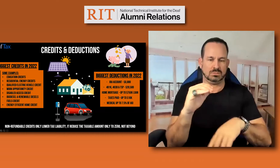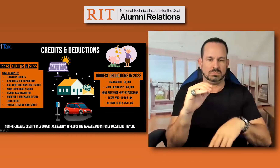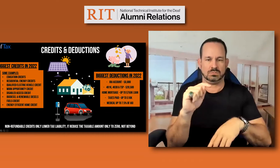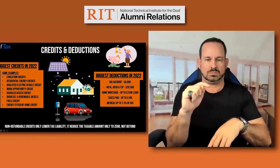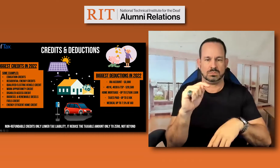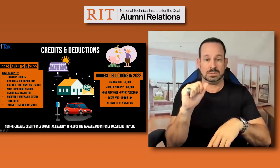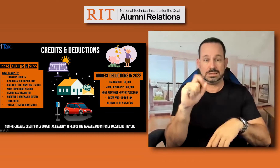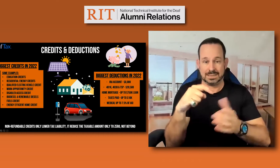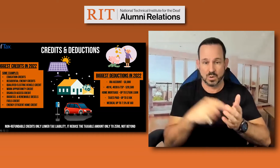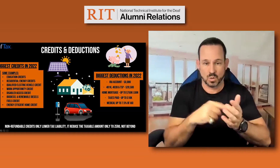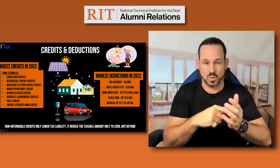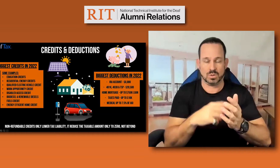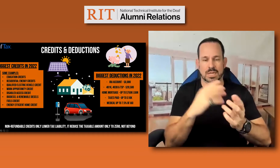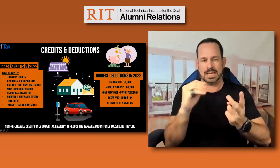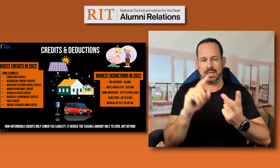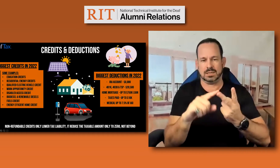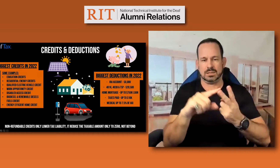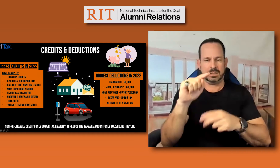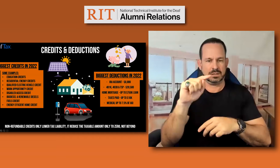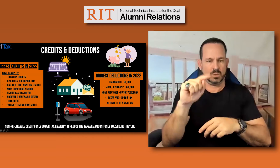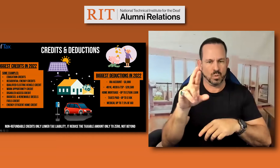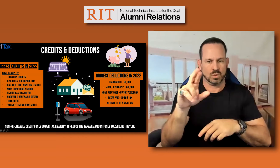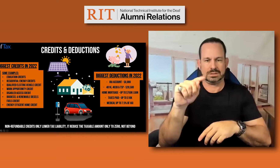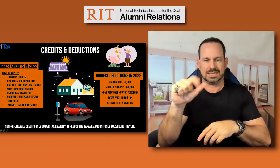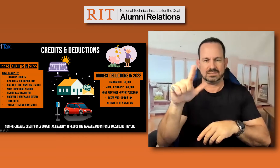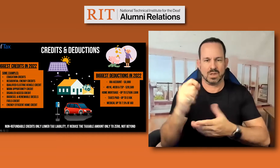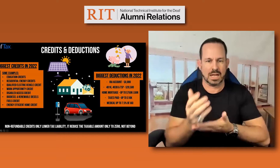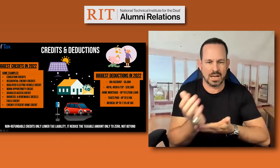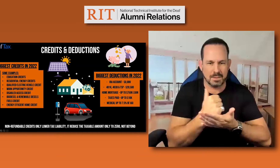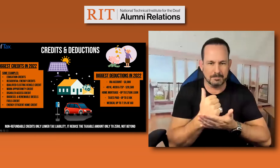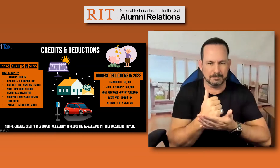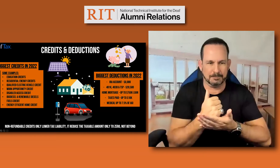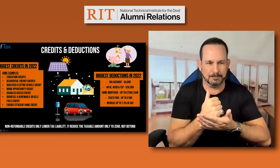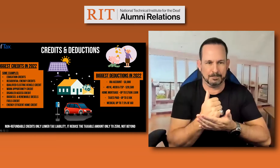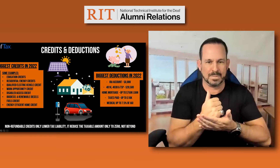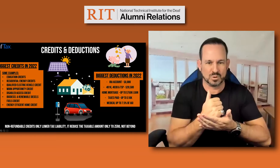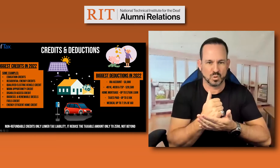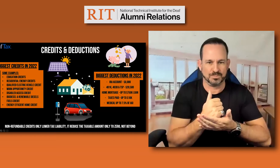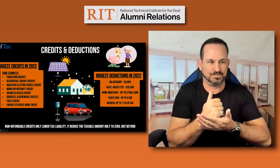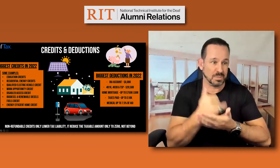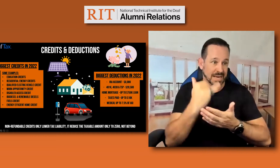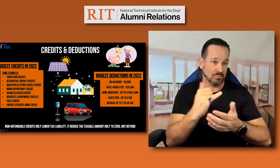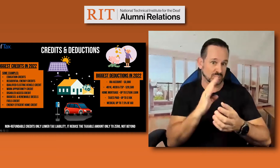However, this will work on reducing the tax that you owe